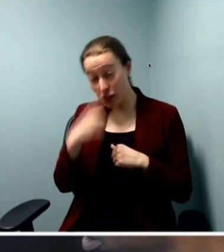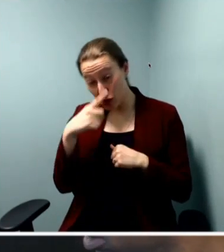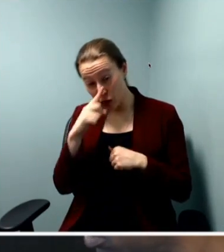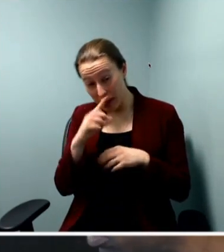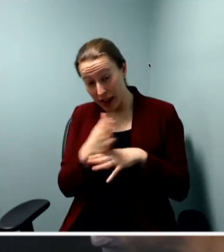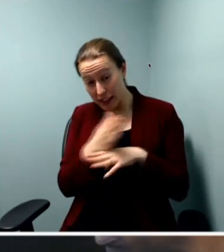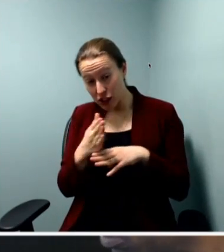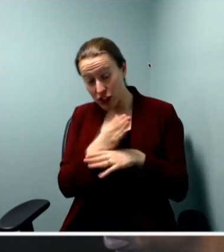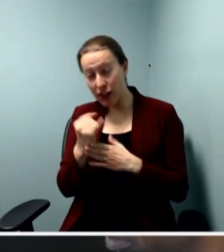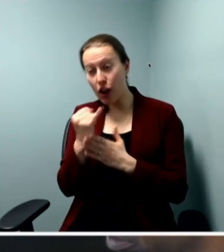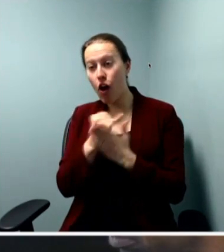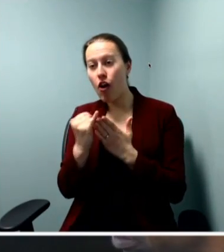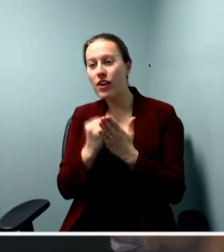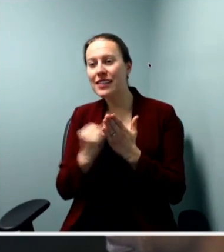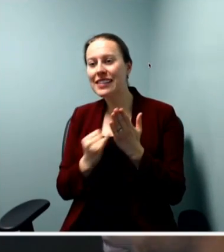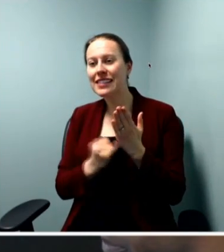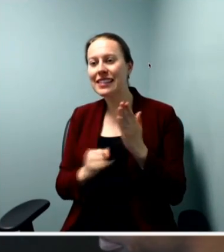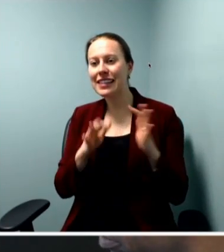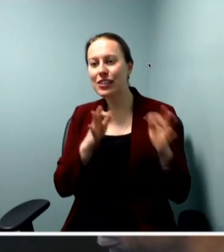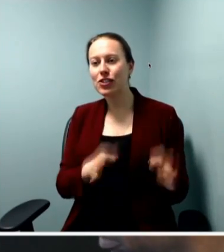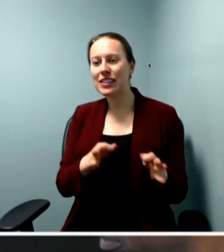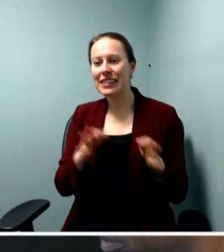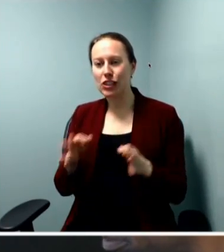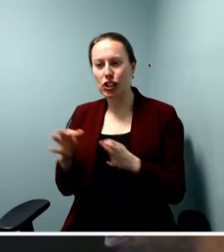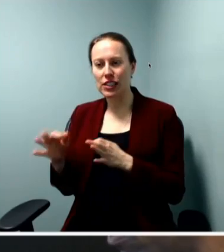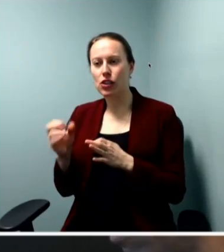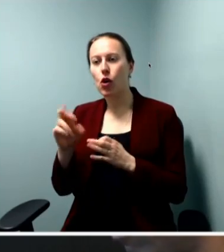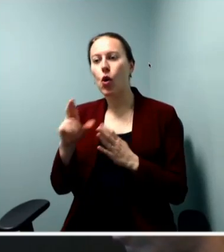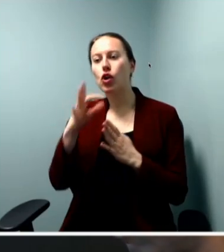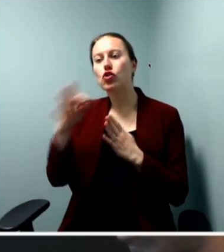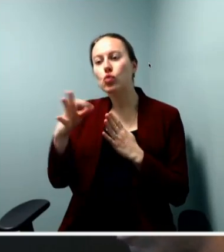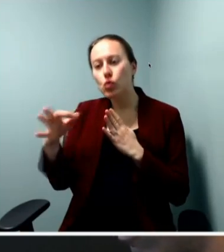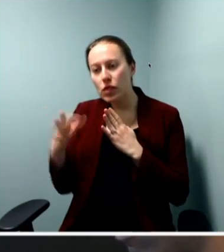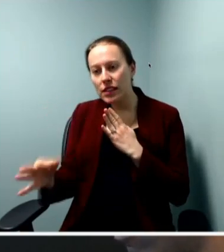you've made that may have advanced the cause of inclusion--